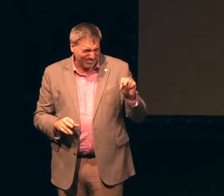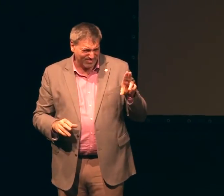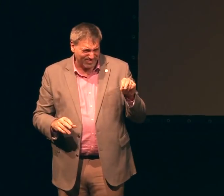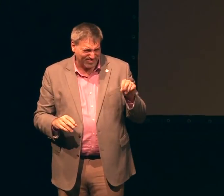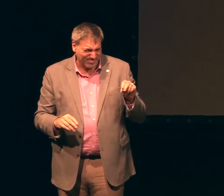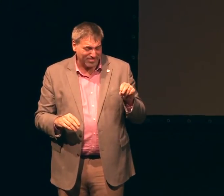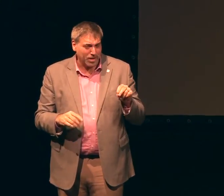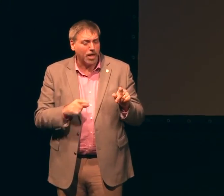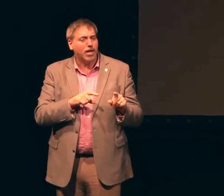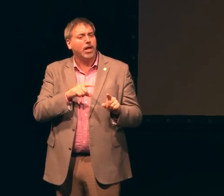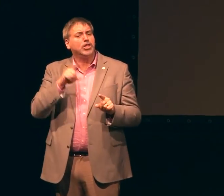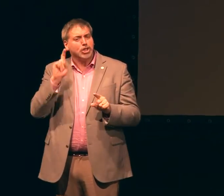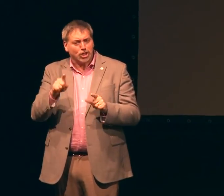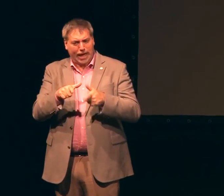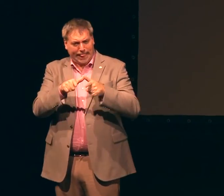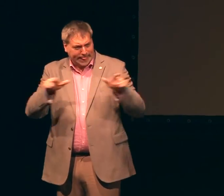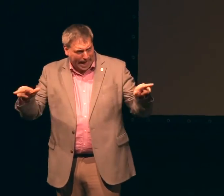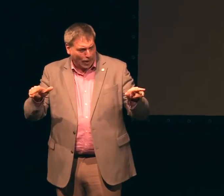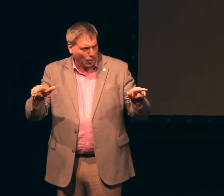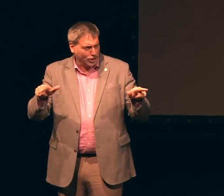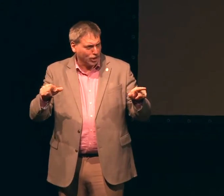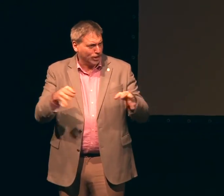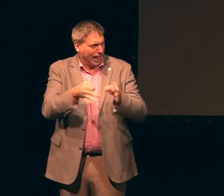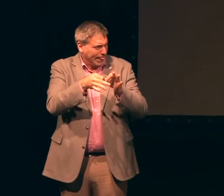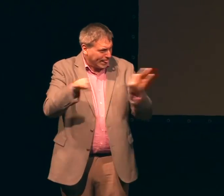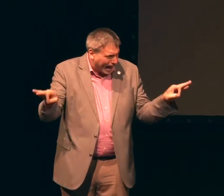to Deaf students, it does not apply at all.